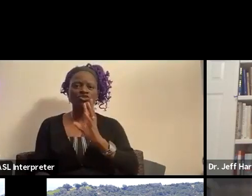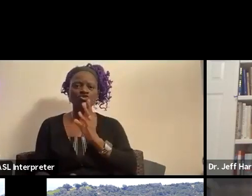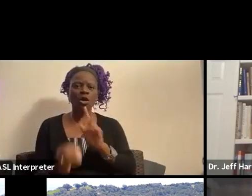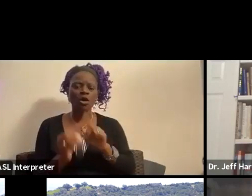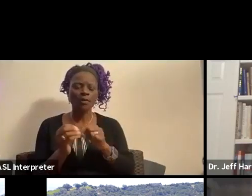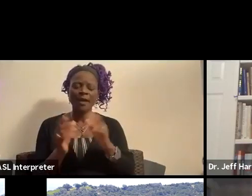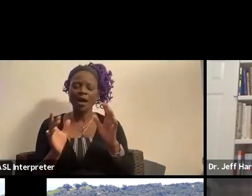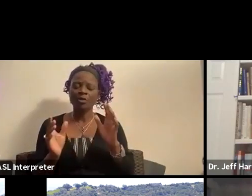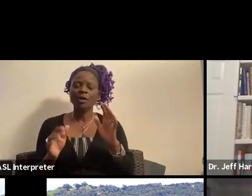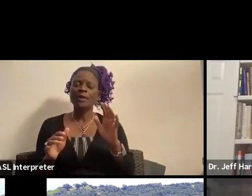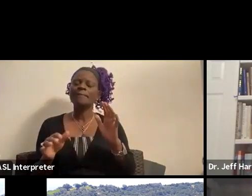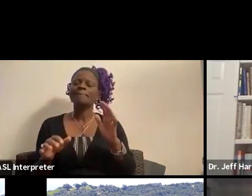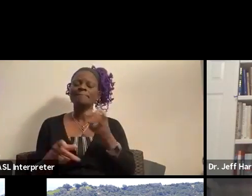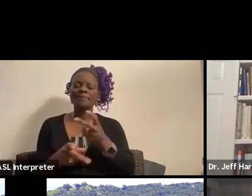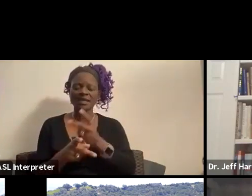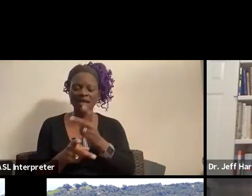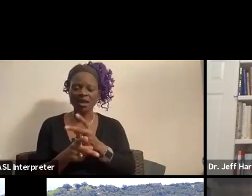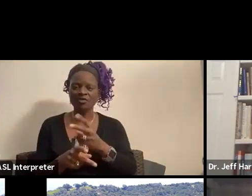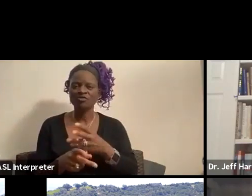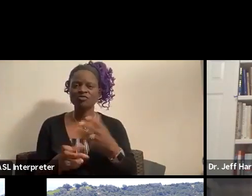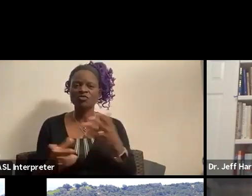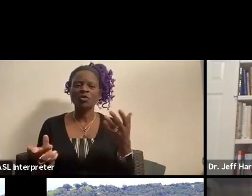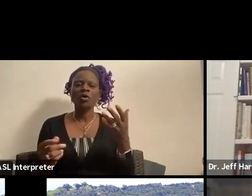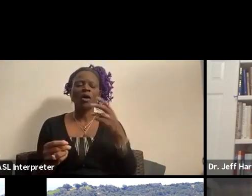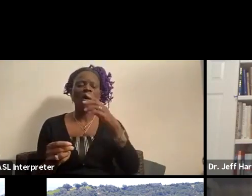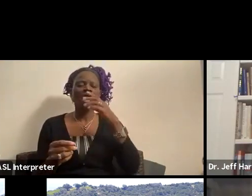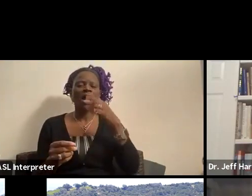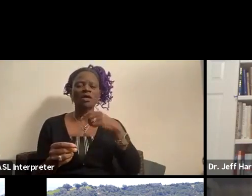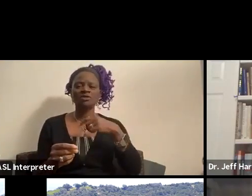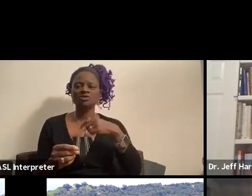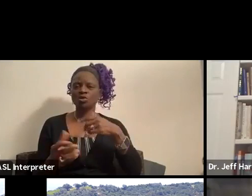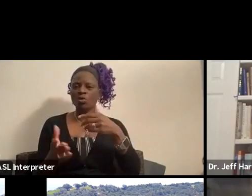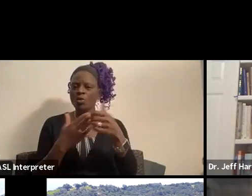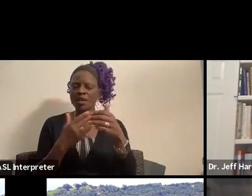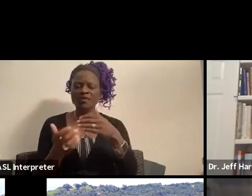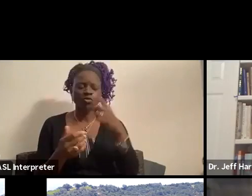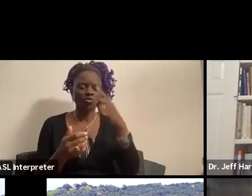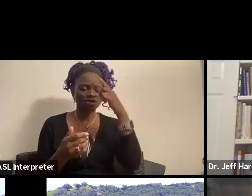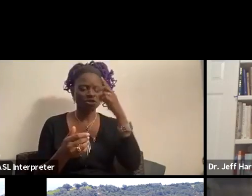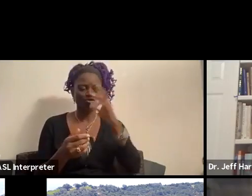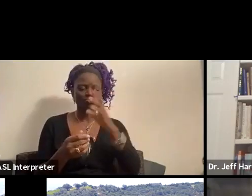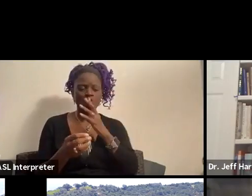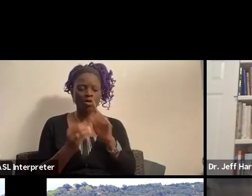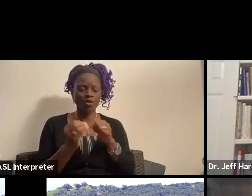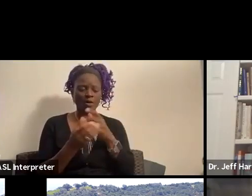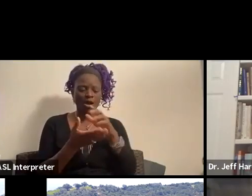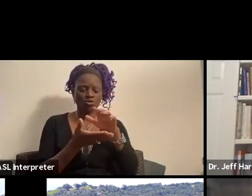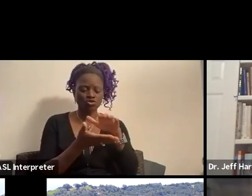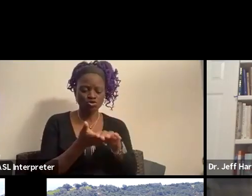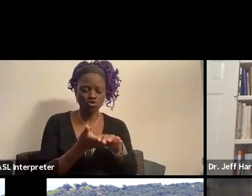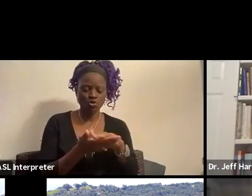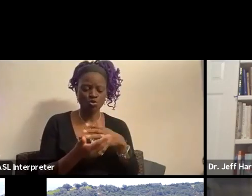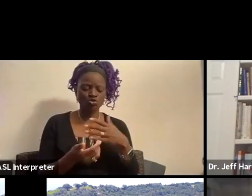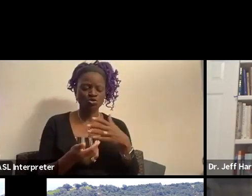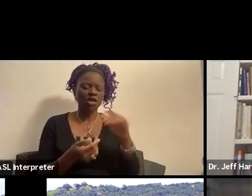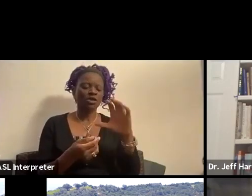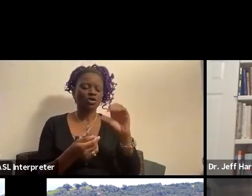because she has the expertise when it came to schools. Cohort's and